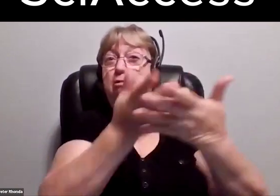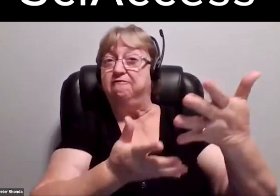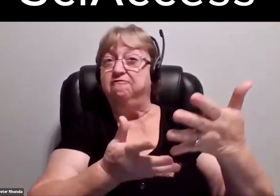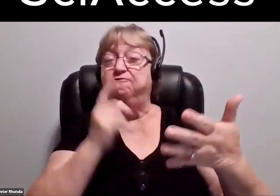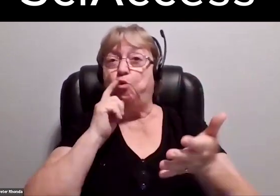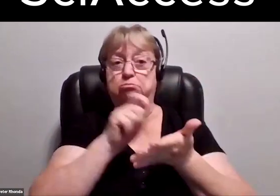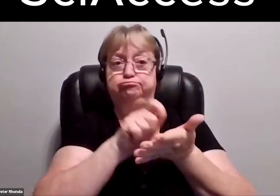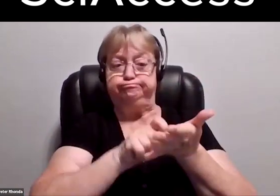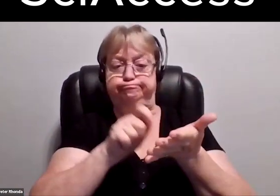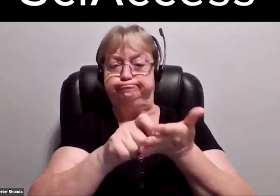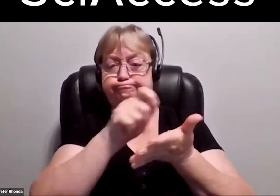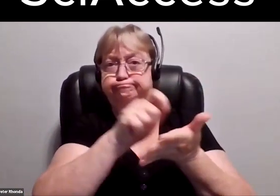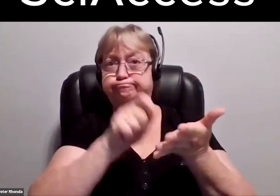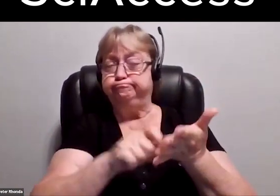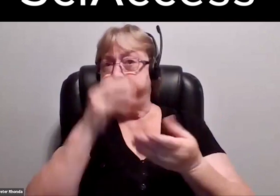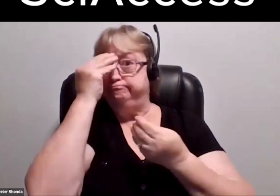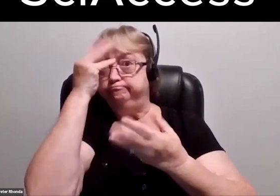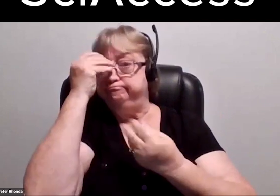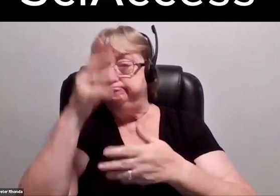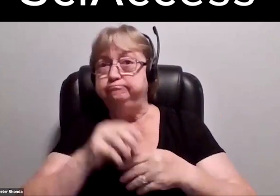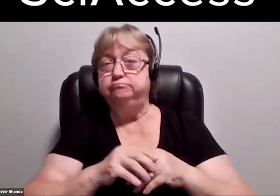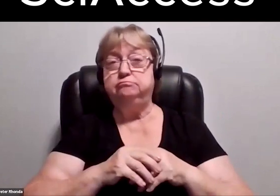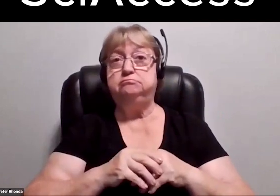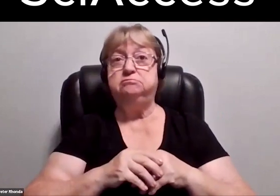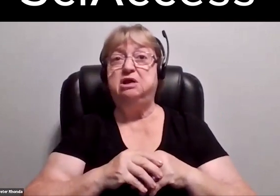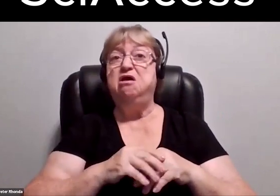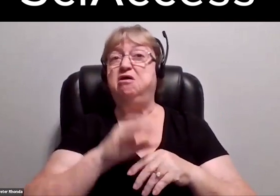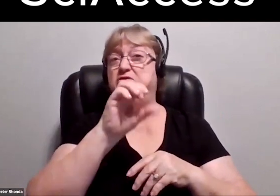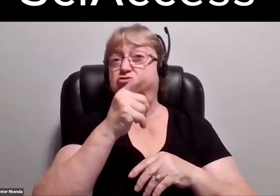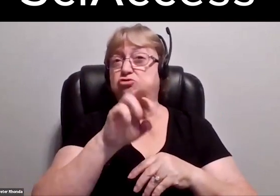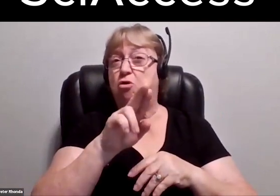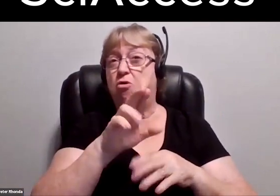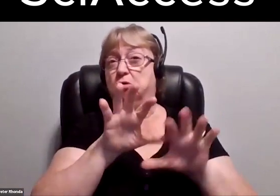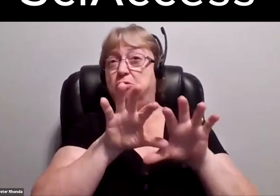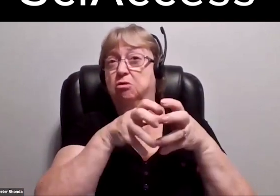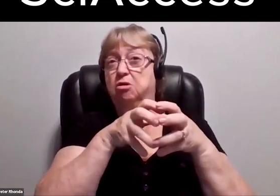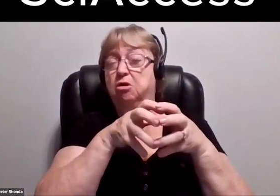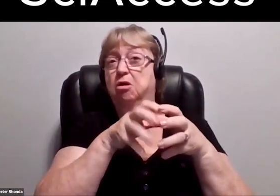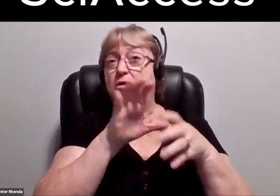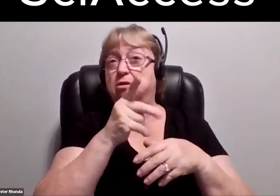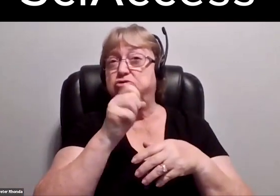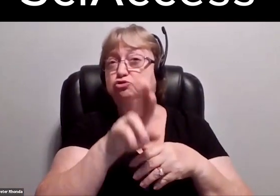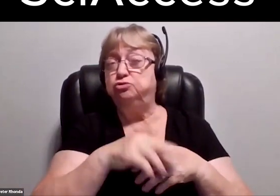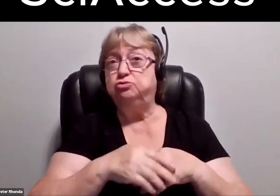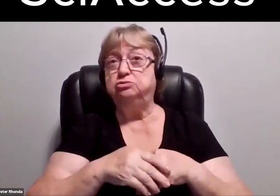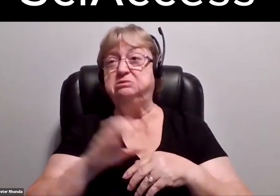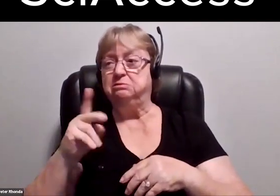The star clusters that Carol talked about, galaxies that Carol already talked about, so I'm just showing some pictures of those.